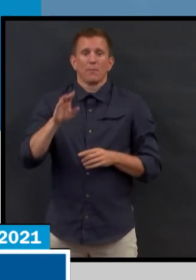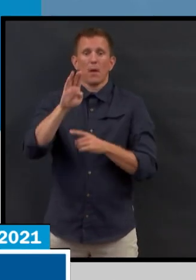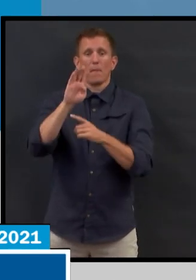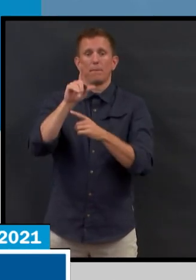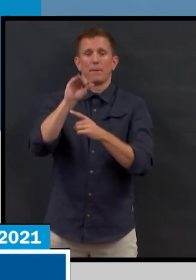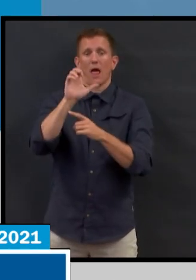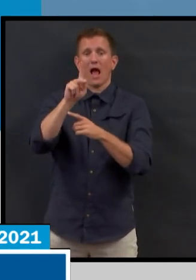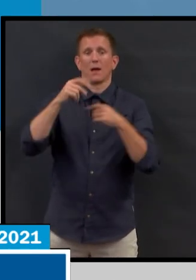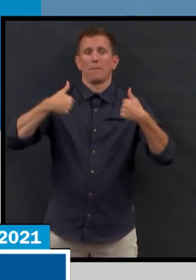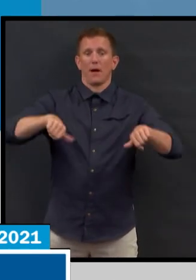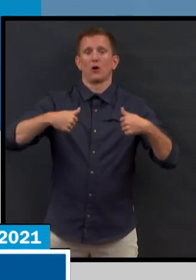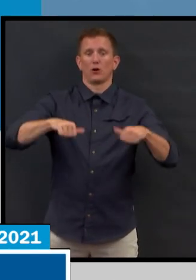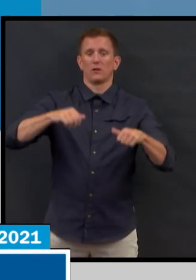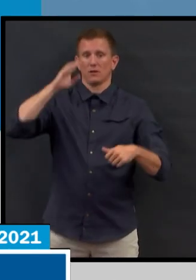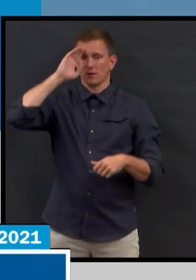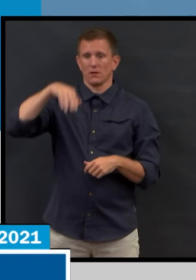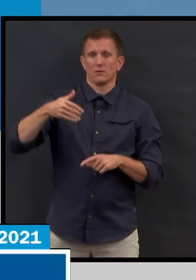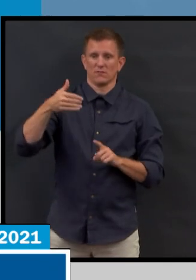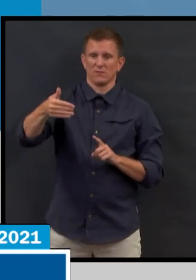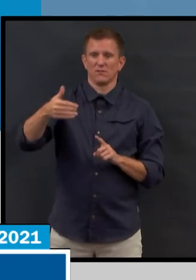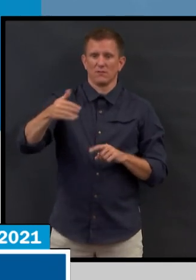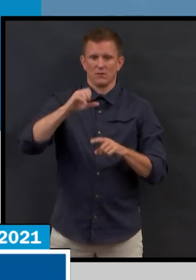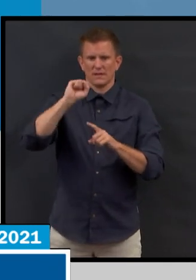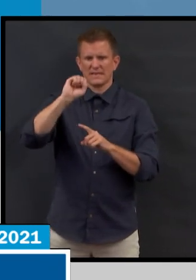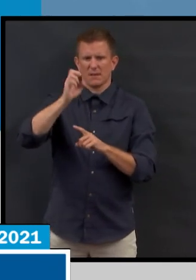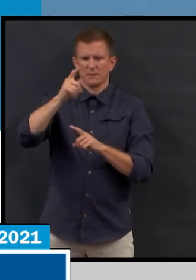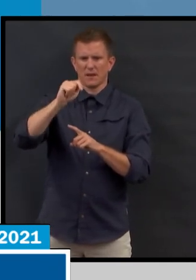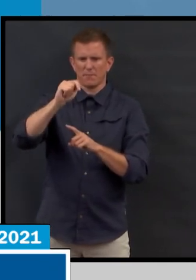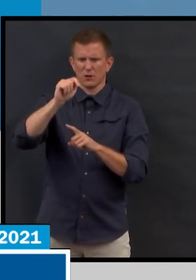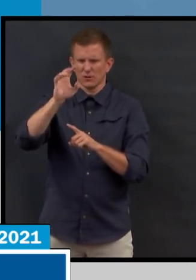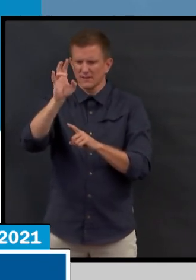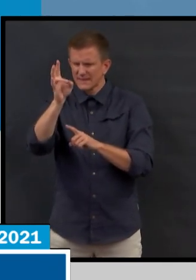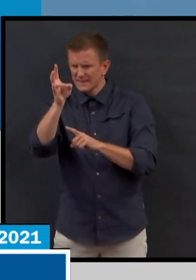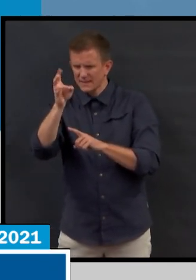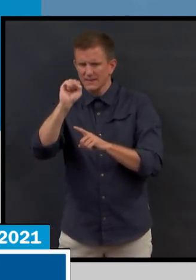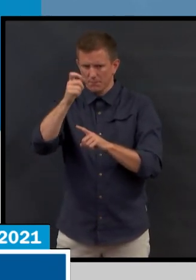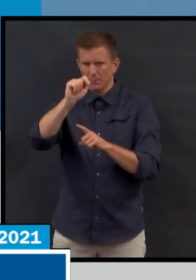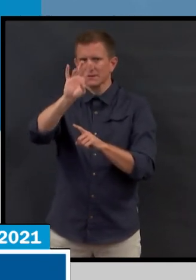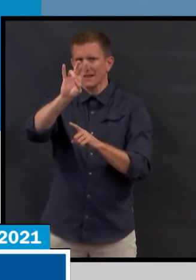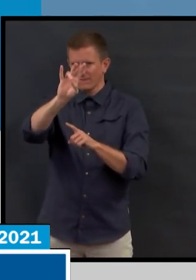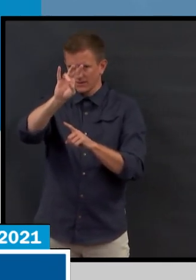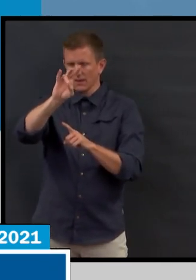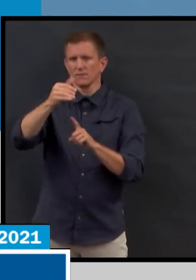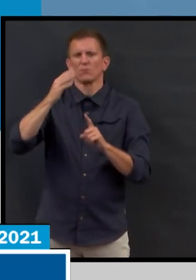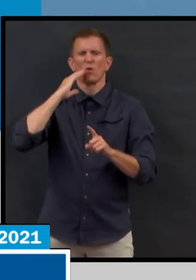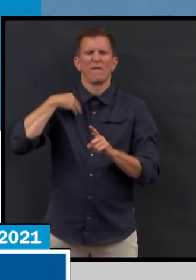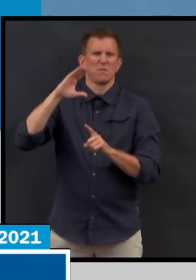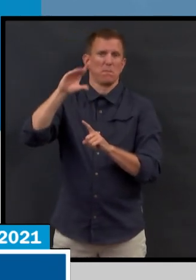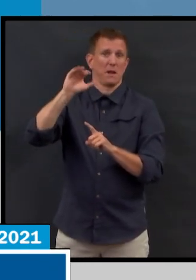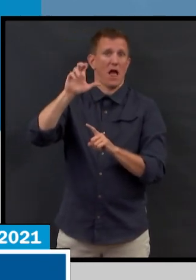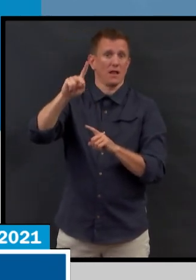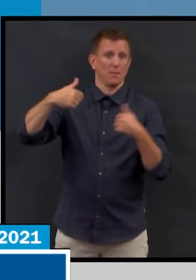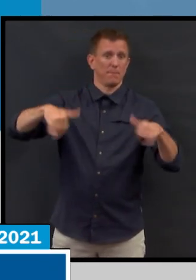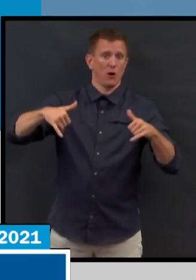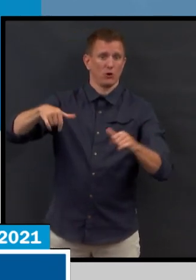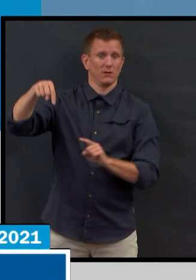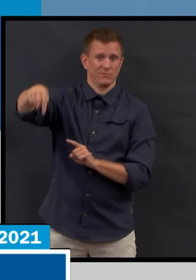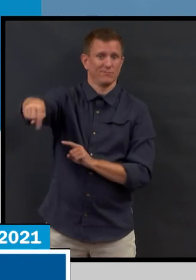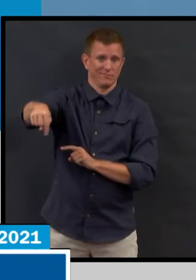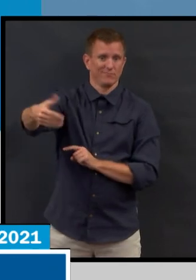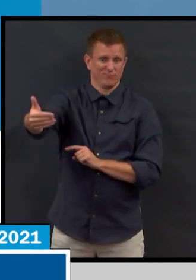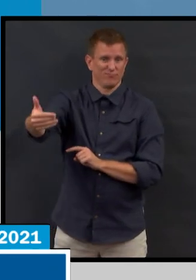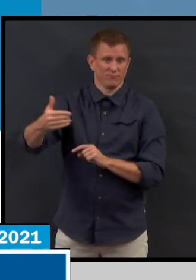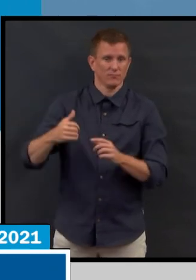in just a day from now. um From 5 to 8 p.m at Walia Creamery at 1119 uh Syracuse Street. We want